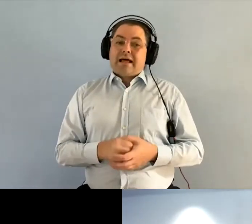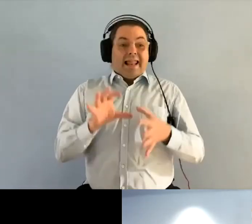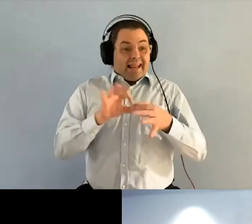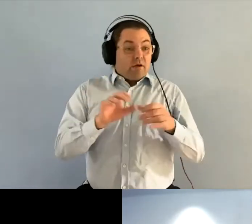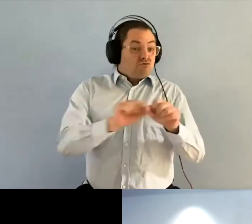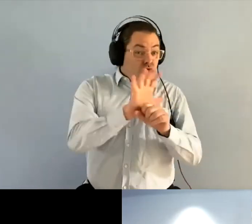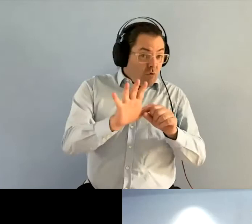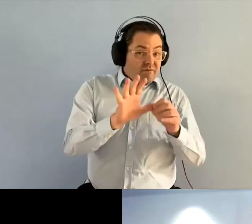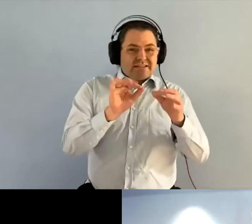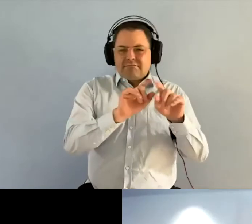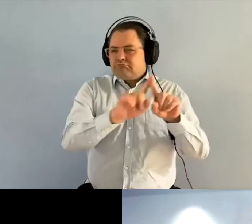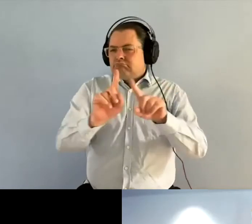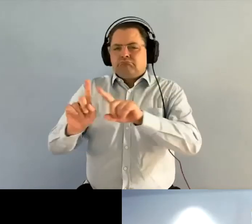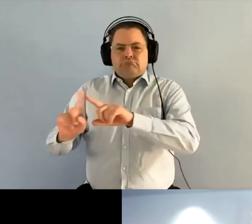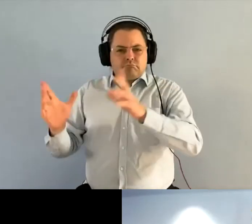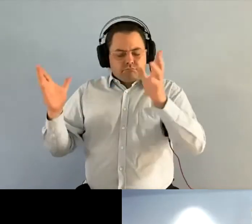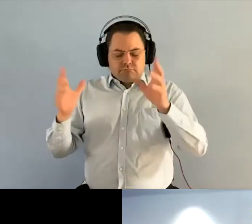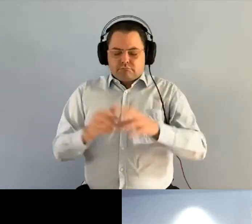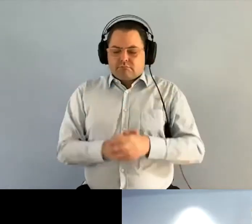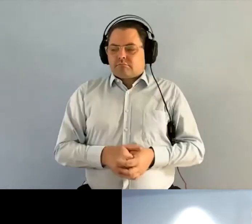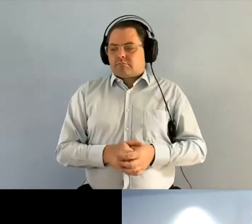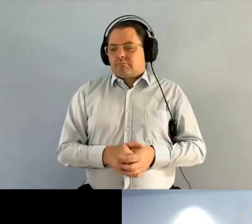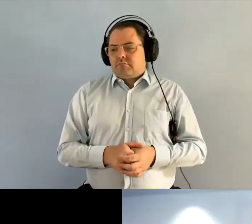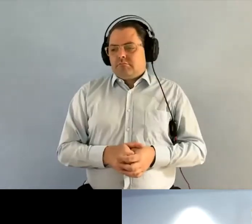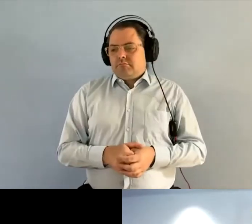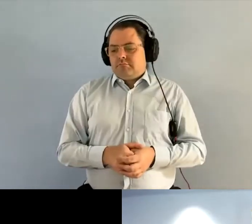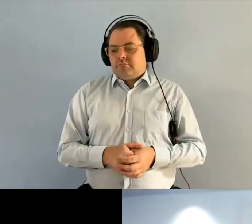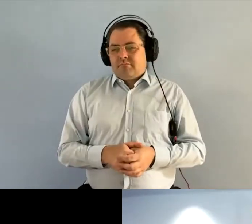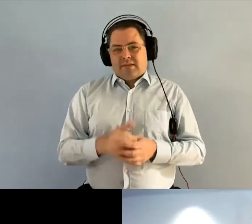in humanitarian action. It should be at its heart.